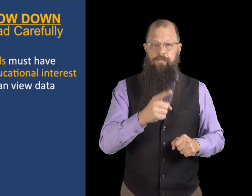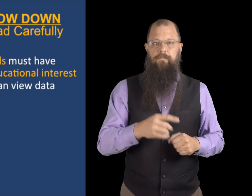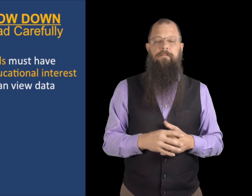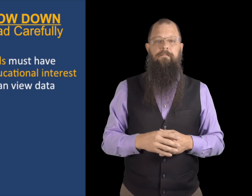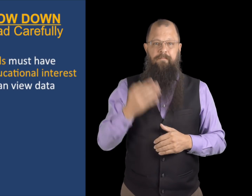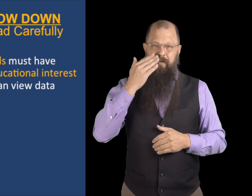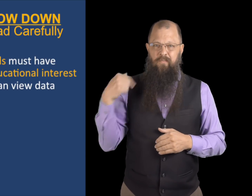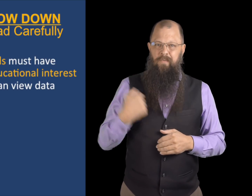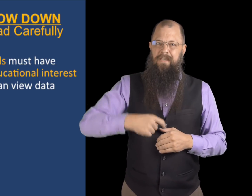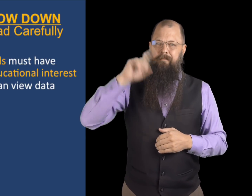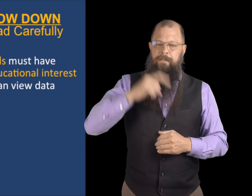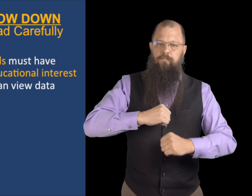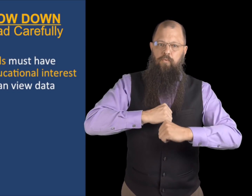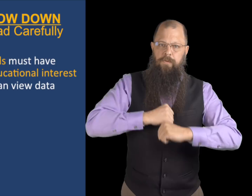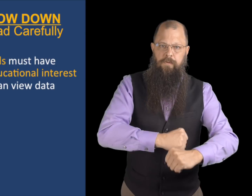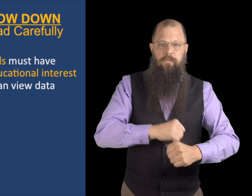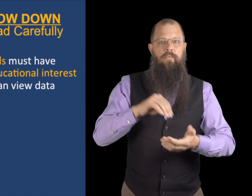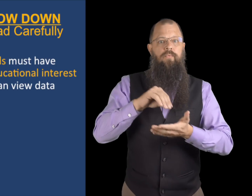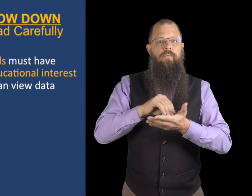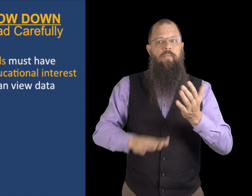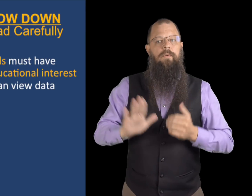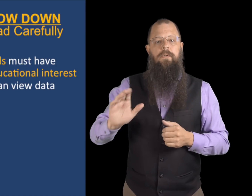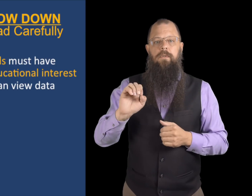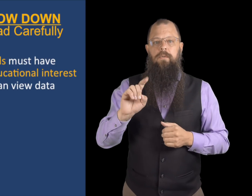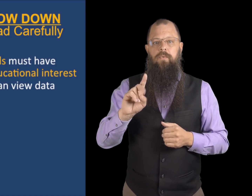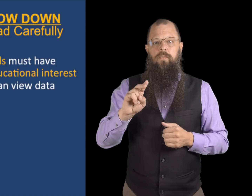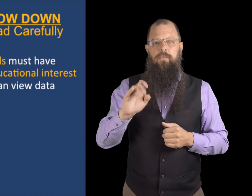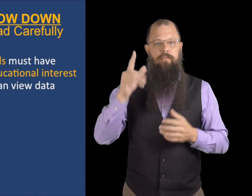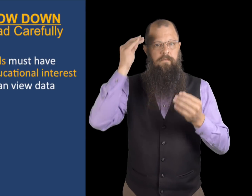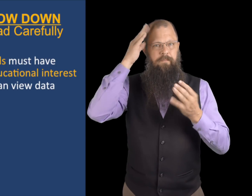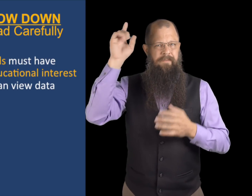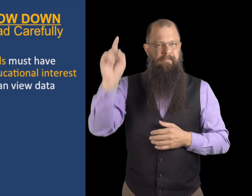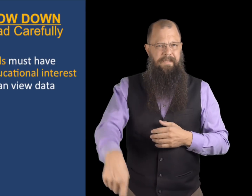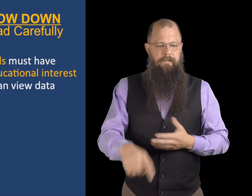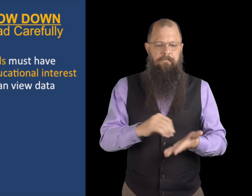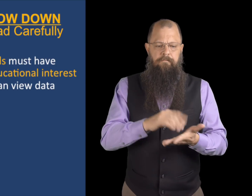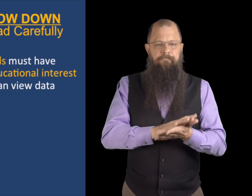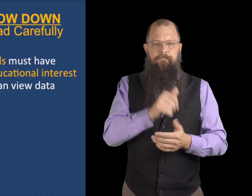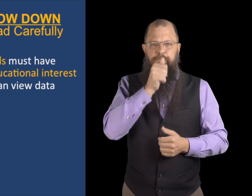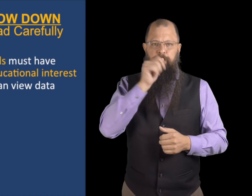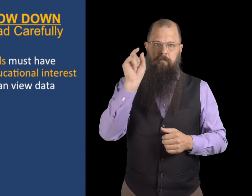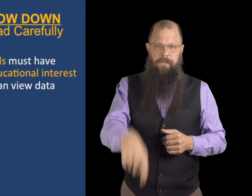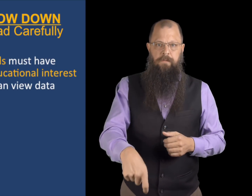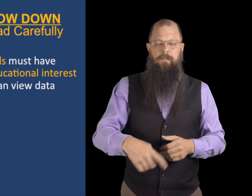conversation. It's best that we protect the student's educational information at